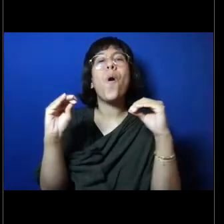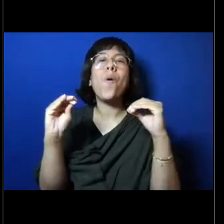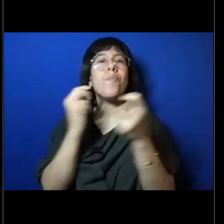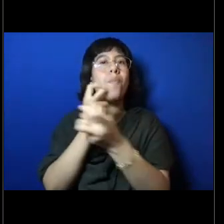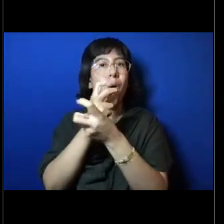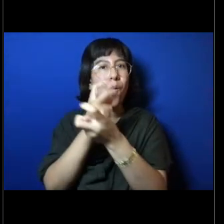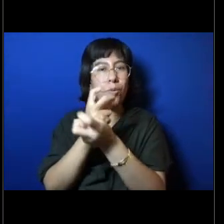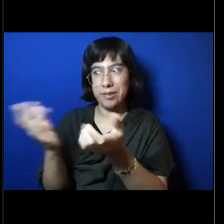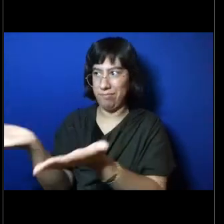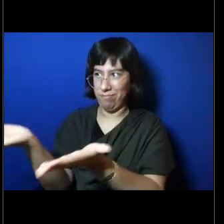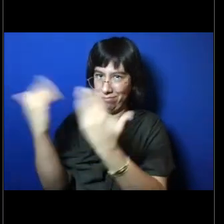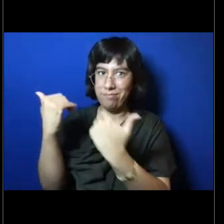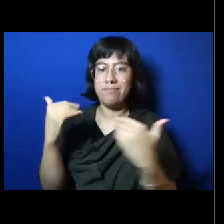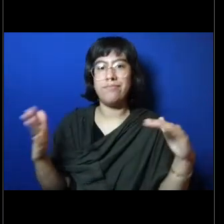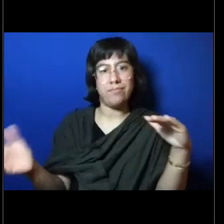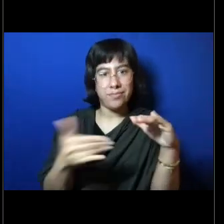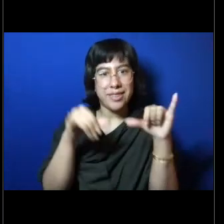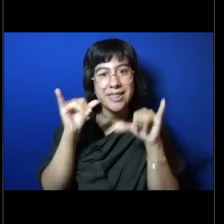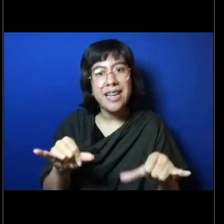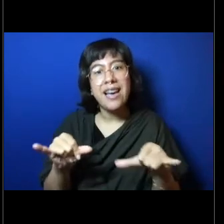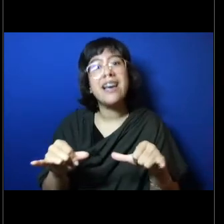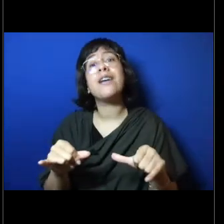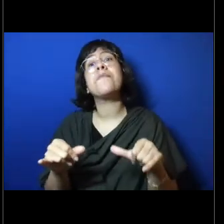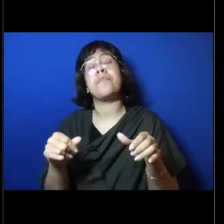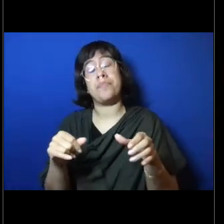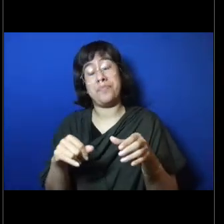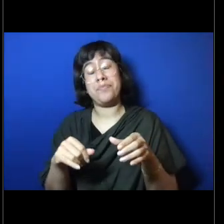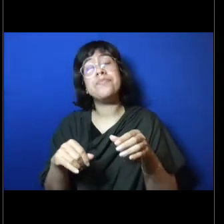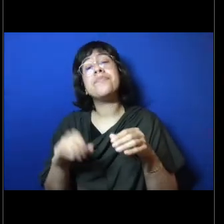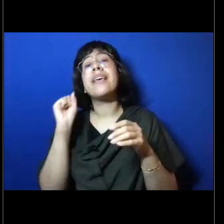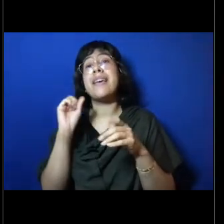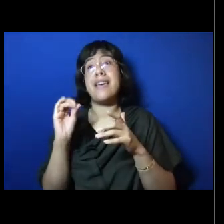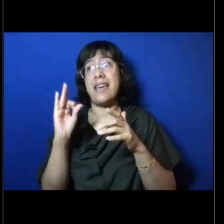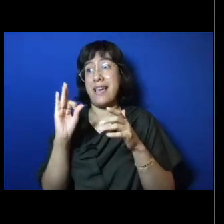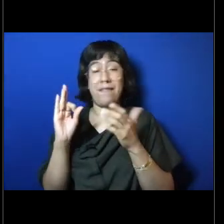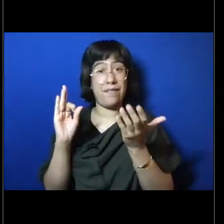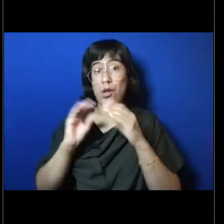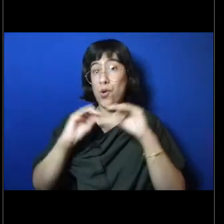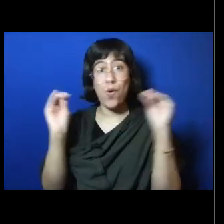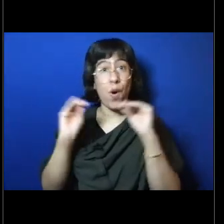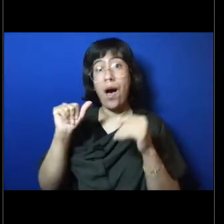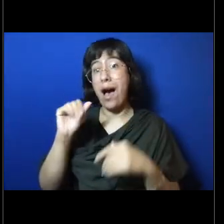And if it wasn't for that, there would be less open space for new things to recruit to.